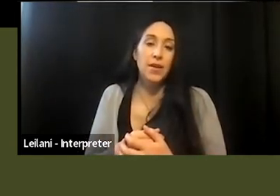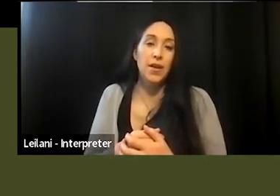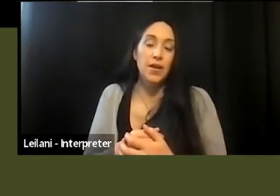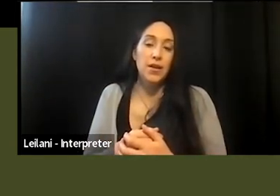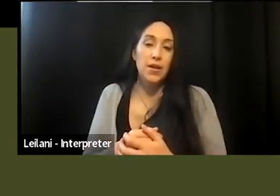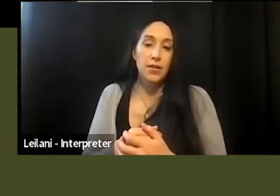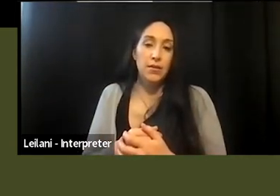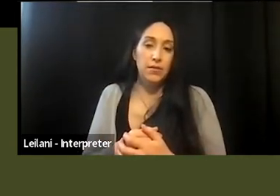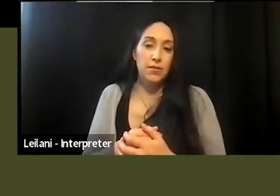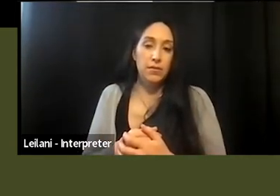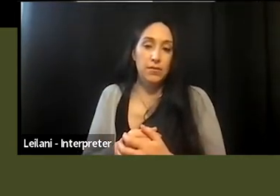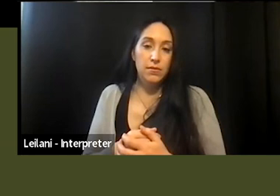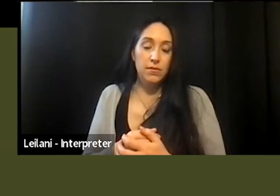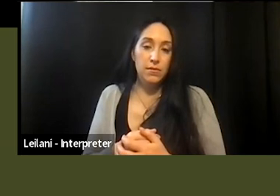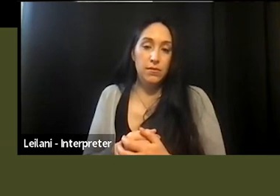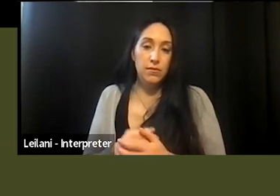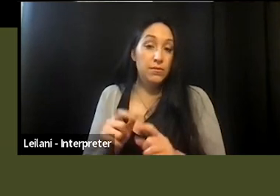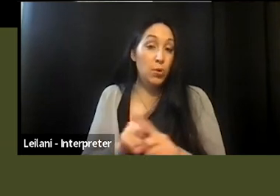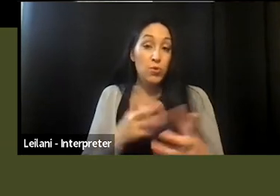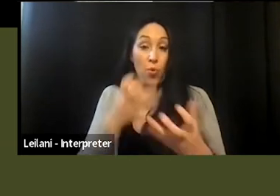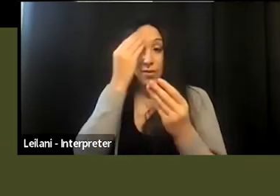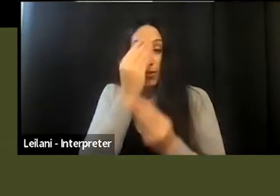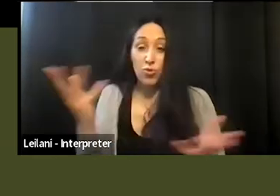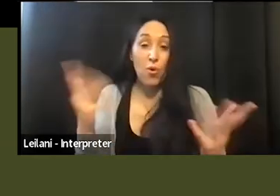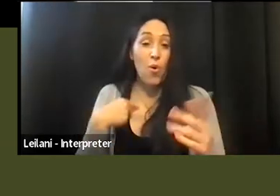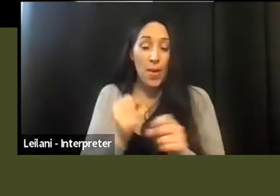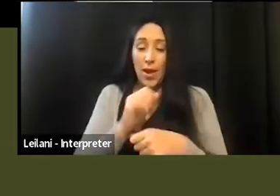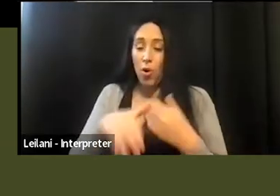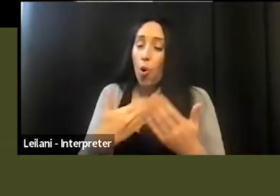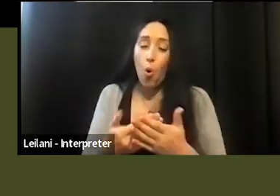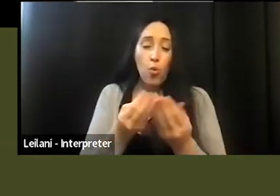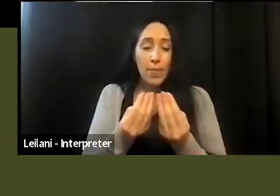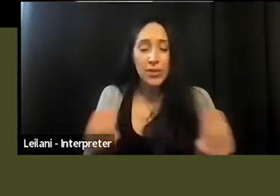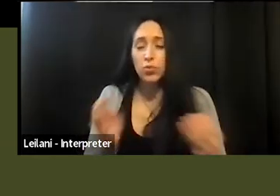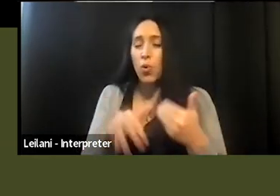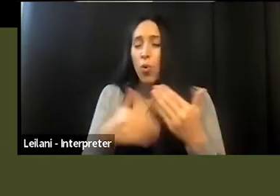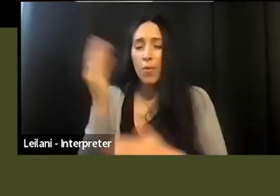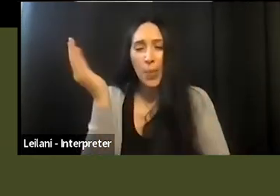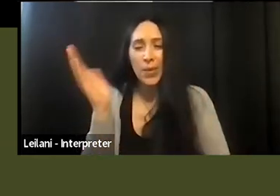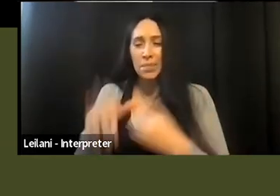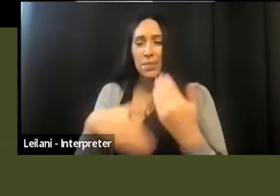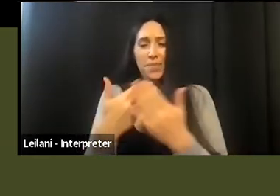all the materials and all the presentations and the videos accessible,